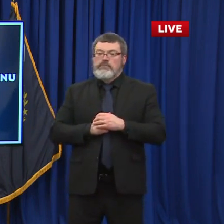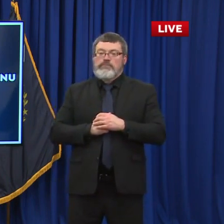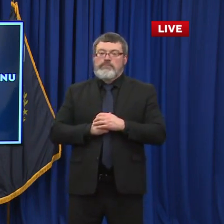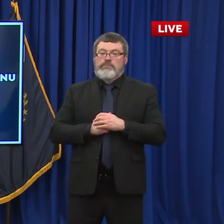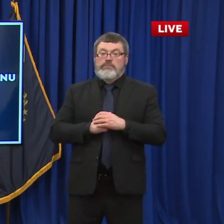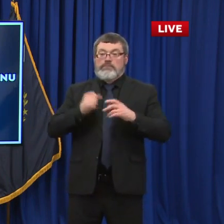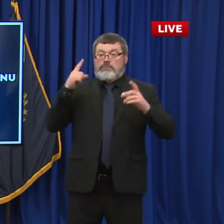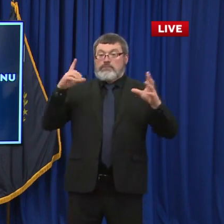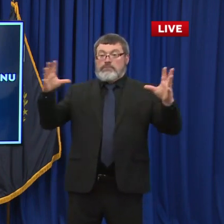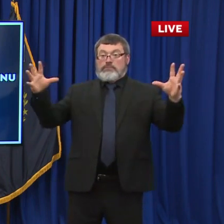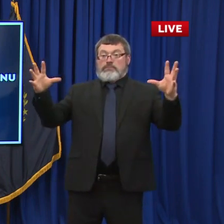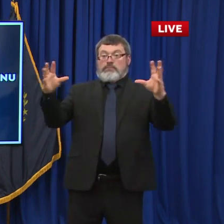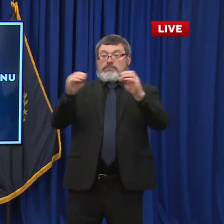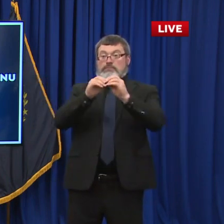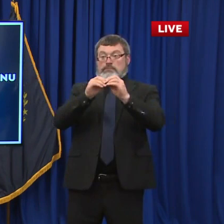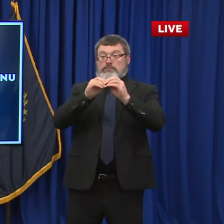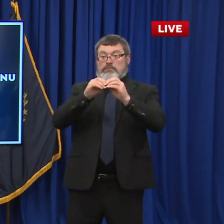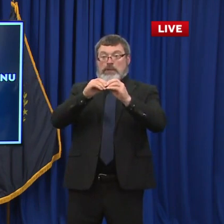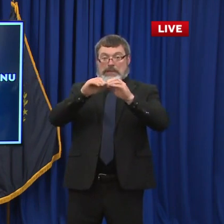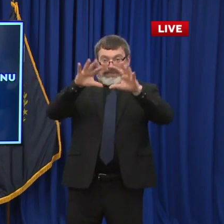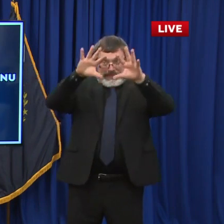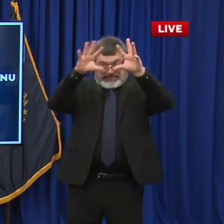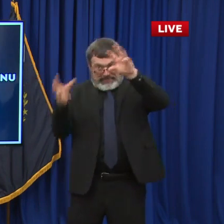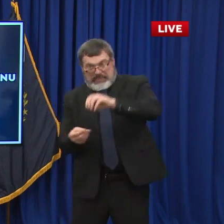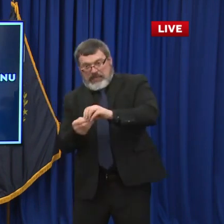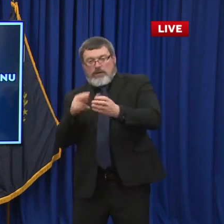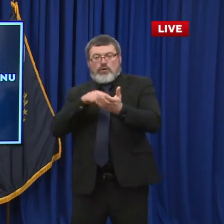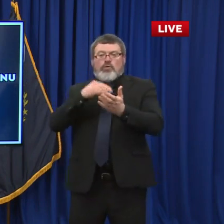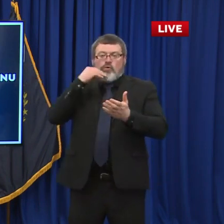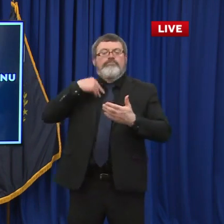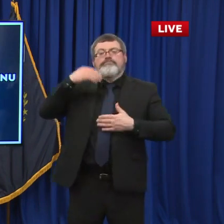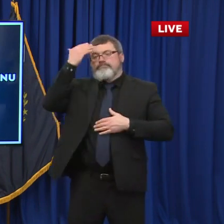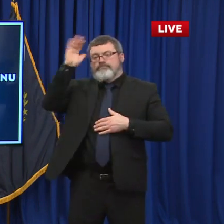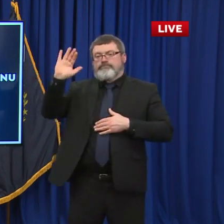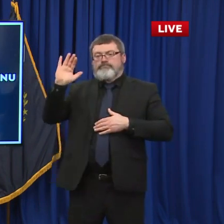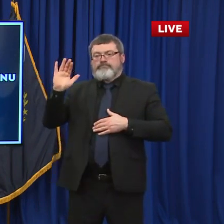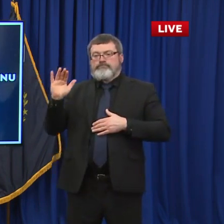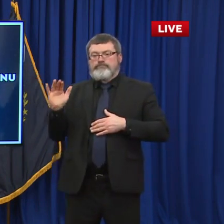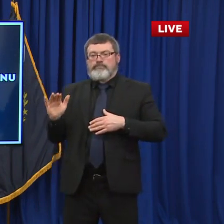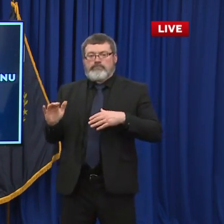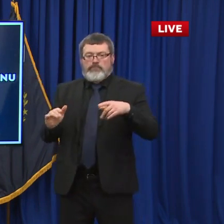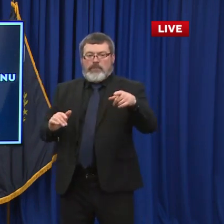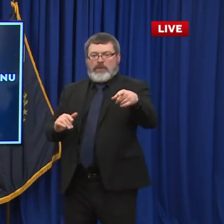IT WAS 13 PATIENT INFECTIO AND 14 STAPH INFECTIONS.